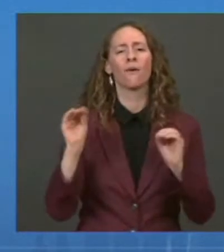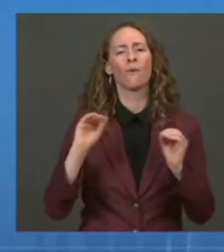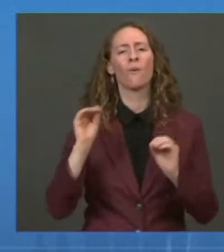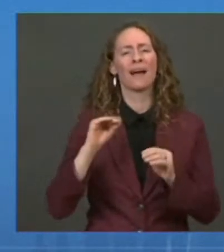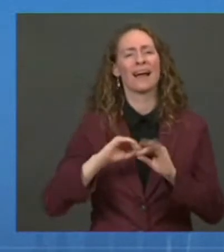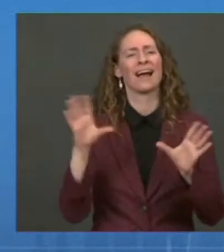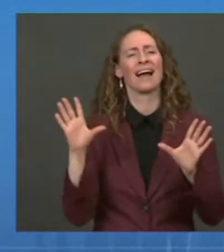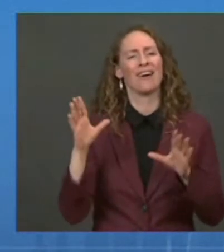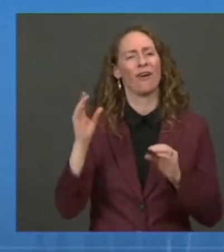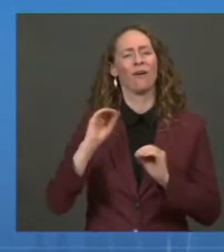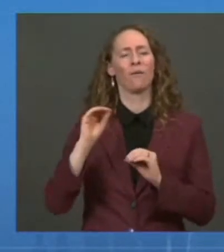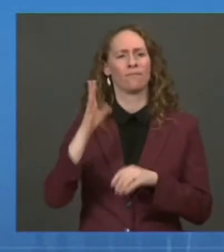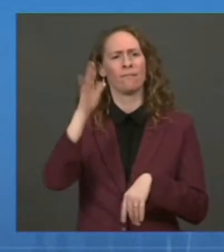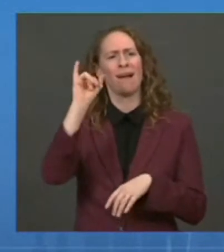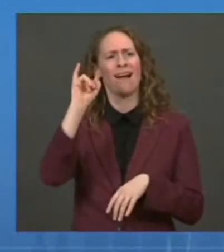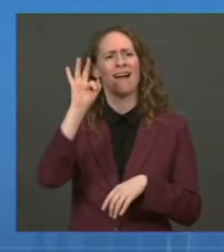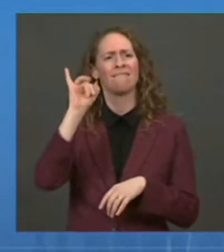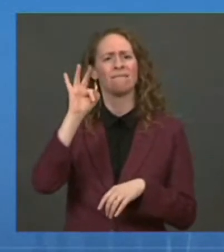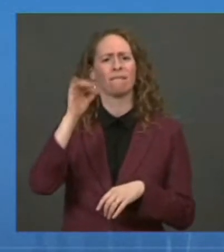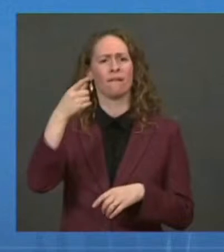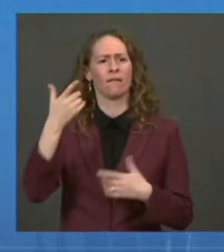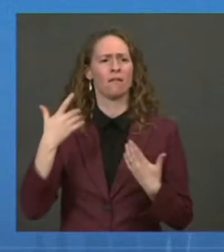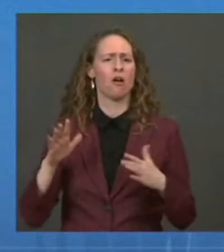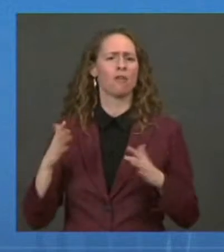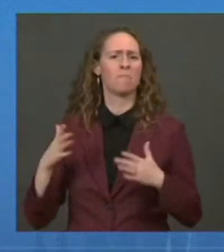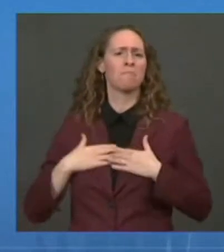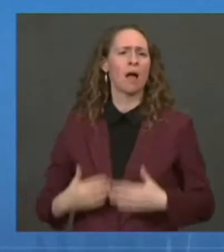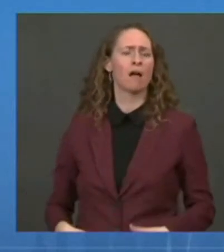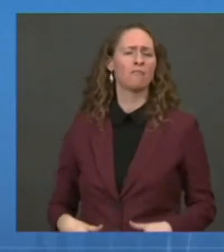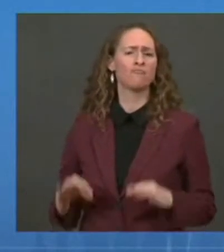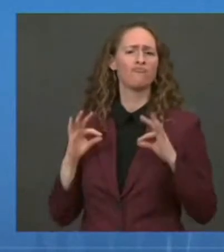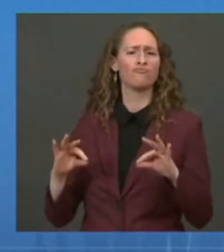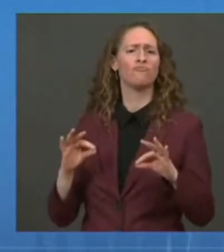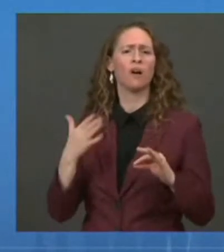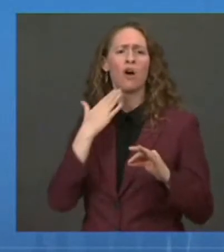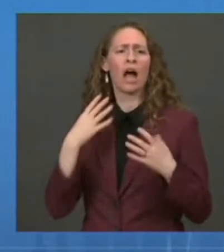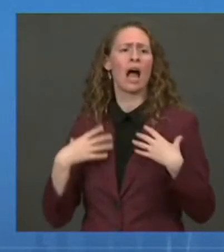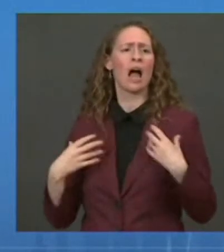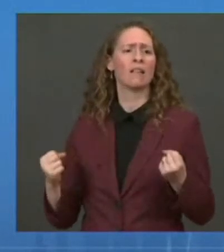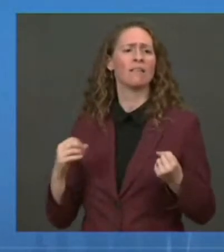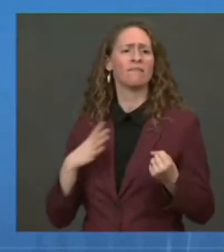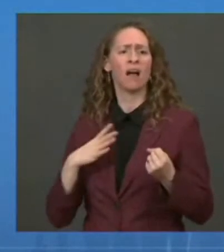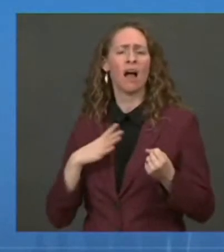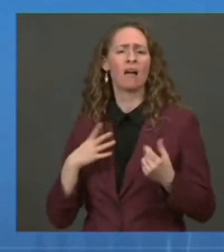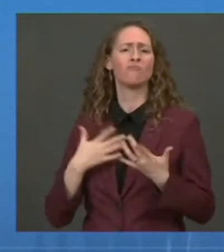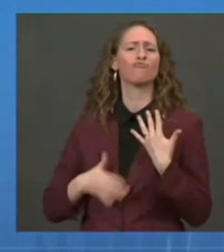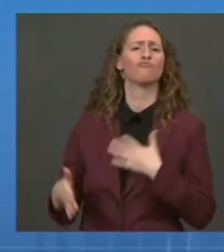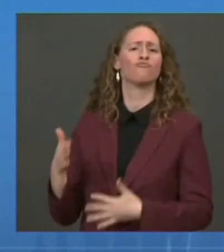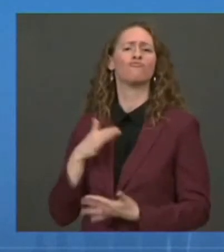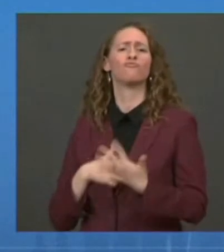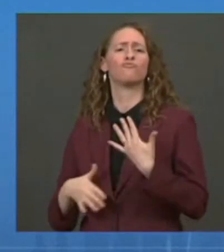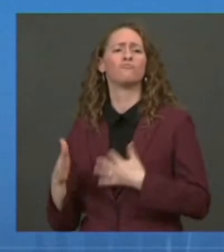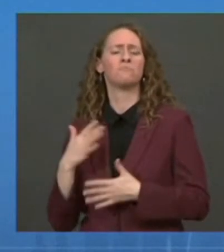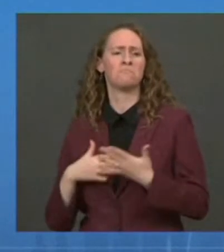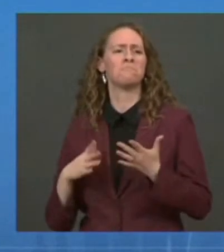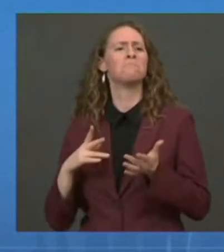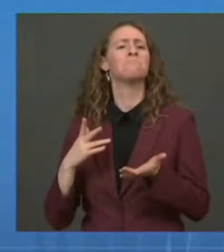GH LEVEL OF ANTI BODY AND IT'S SHOWN IN THIS SLIDE IN AN